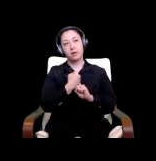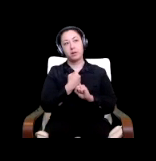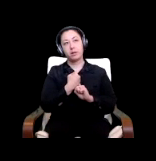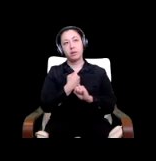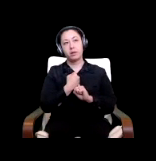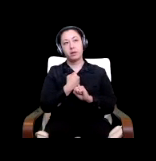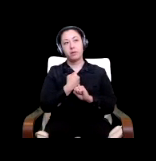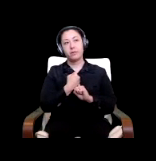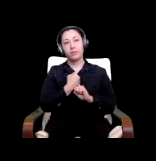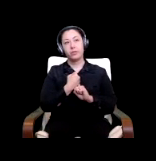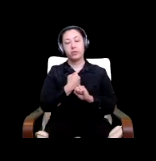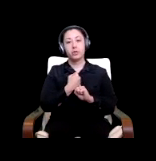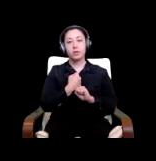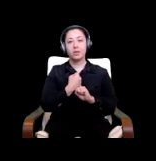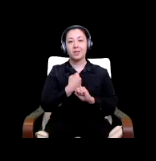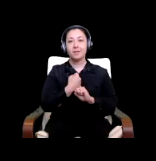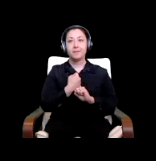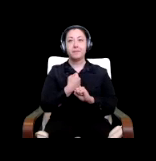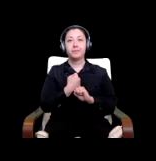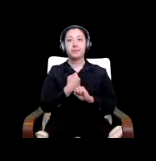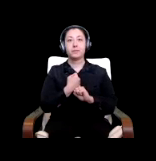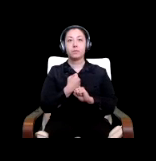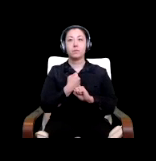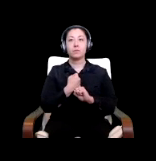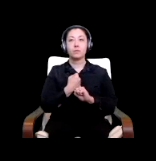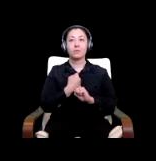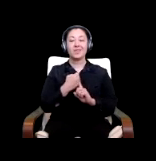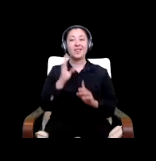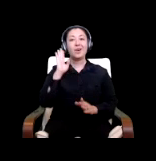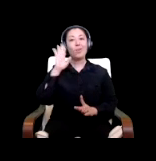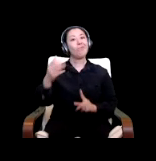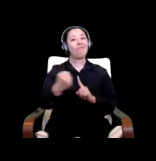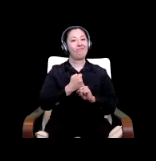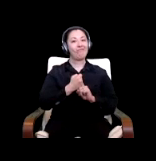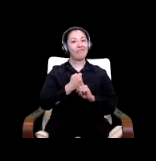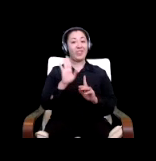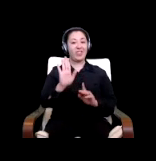It has a significant impact on their ability to learn because schools and the world in